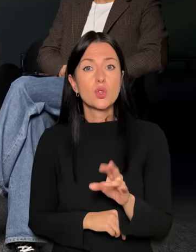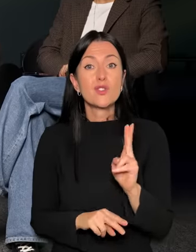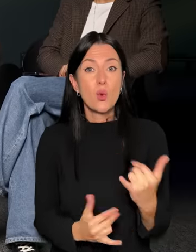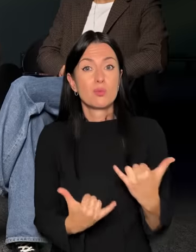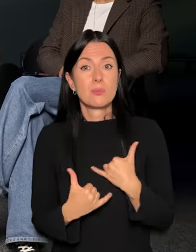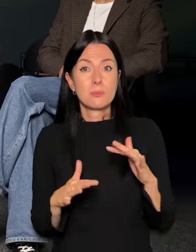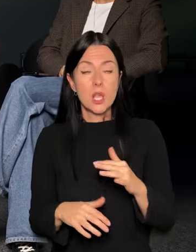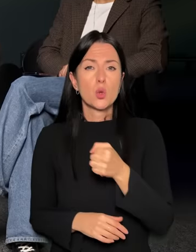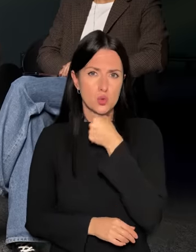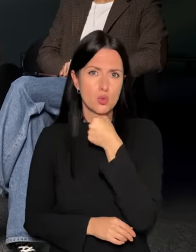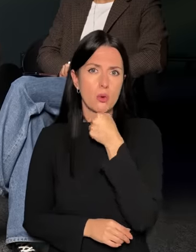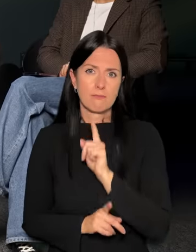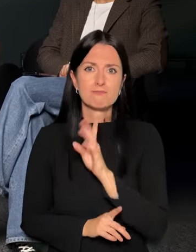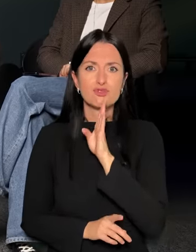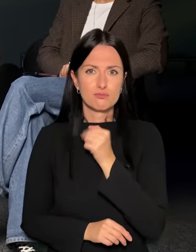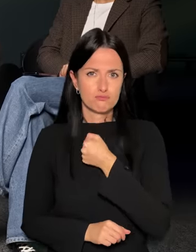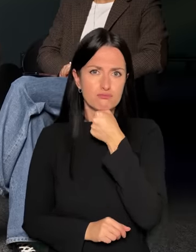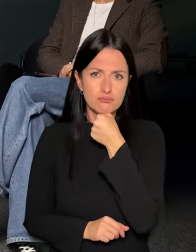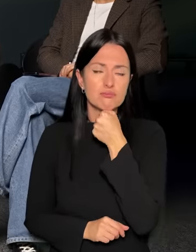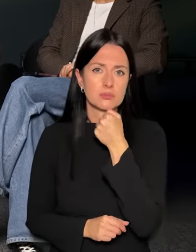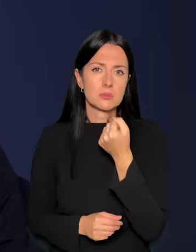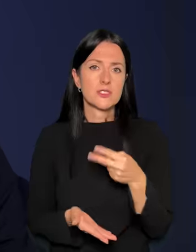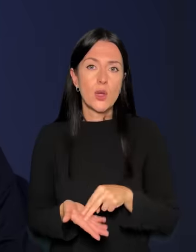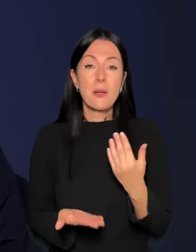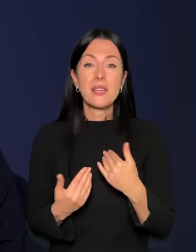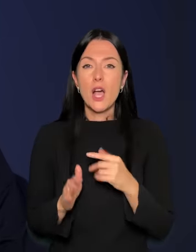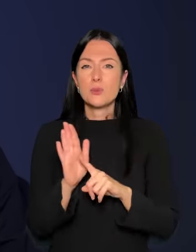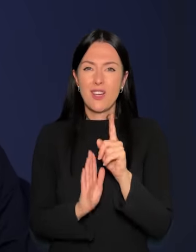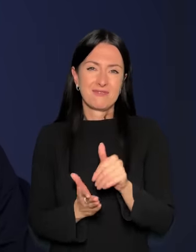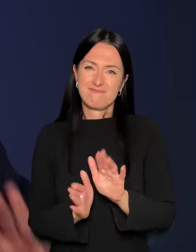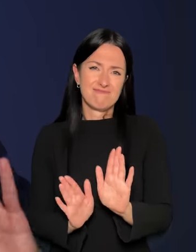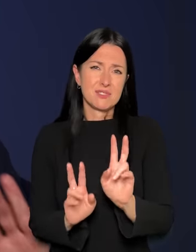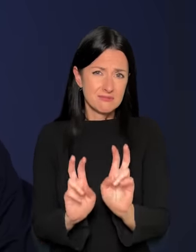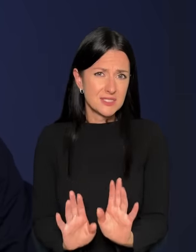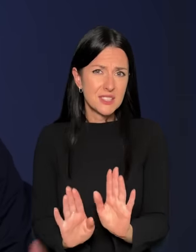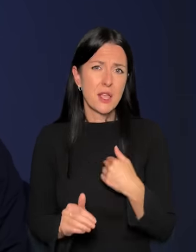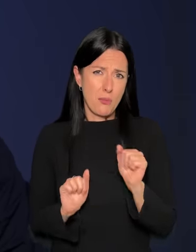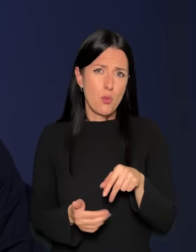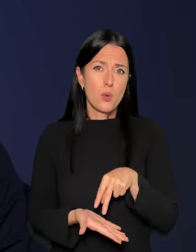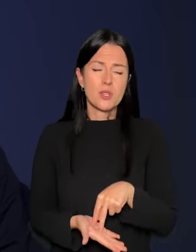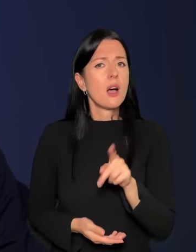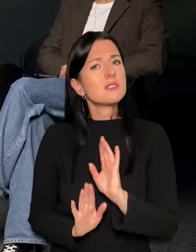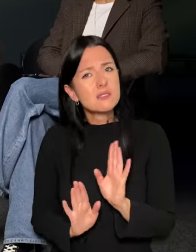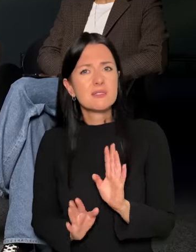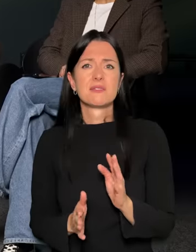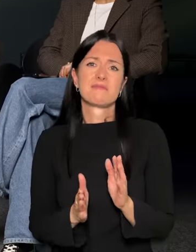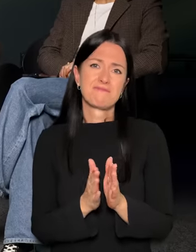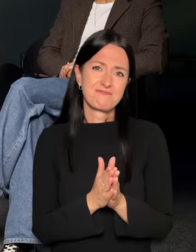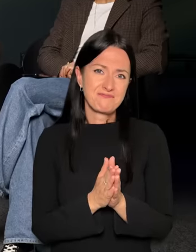offer their seats, and adult women stand up too, so if I initially refuse and say, "Sit, I can stand," they say, "No, no," like,